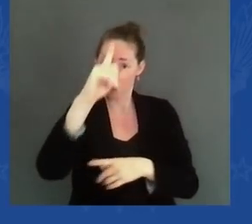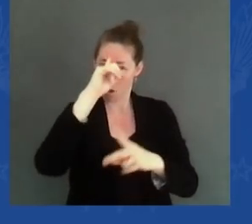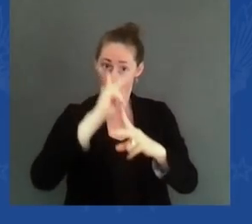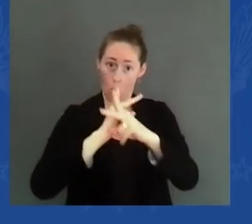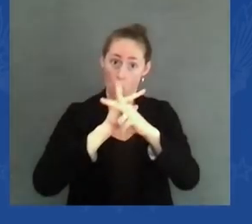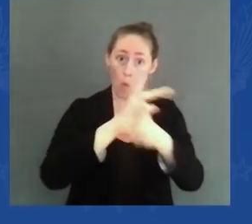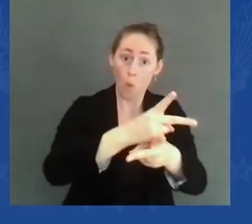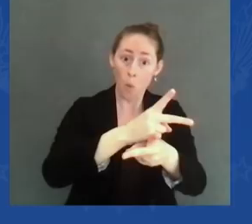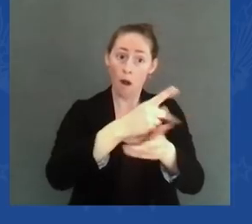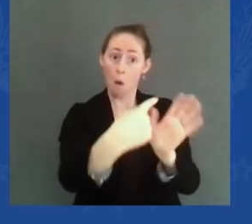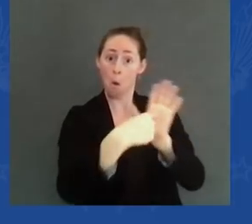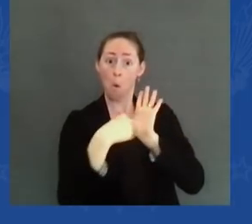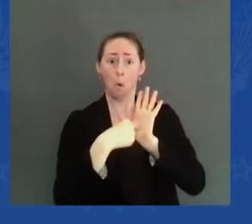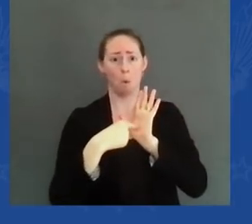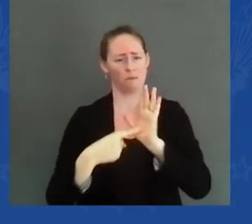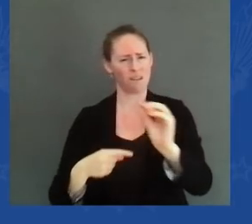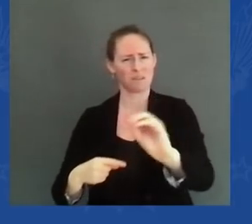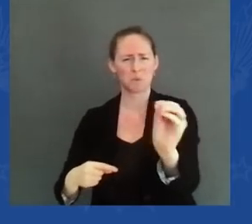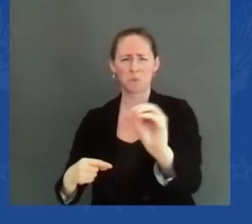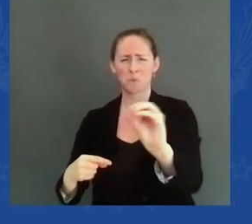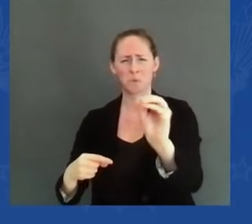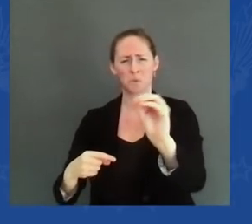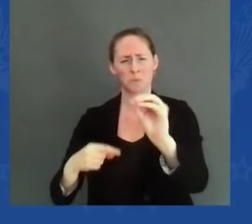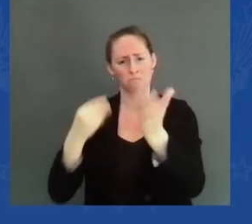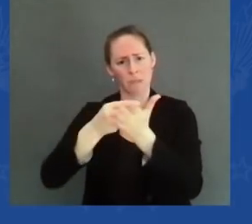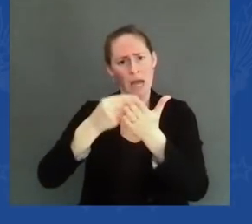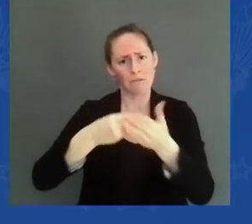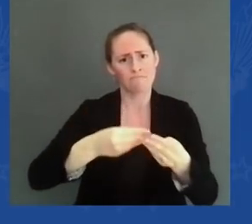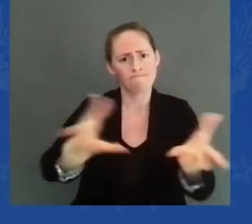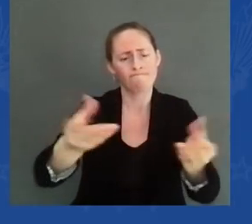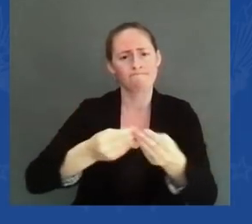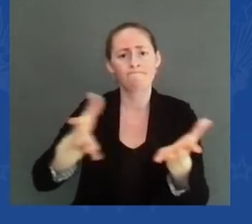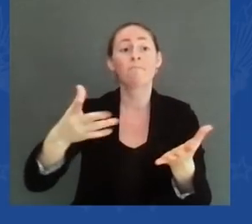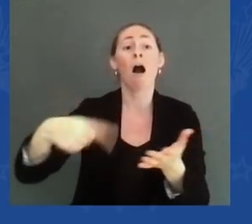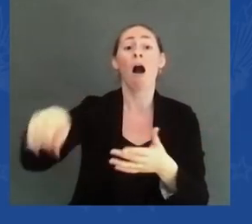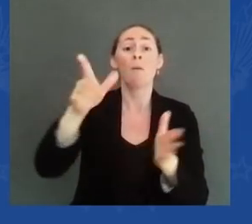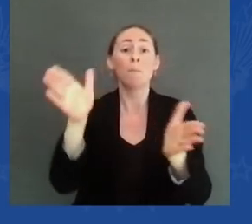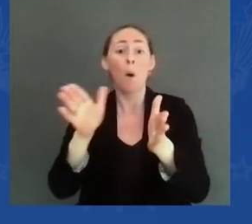and small business support that will unlock aid to many homeowners in businesses who need it.